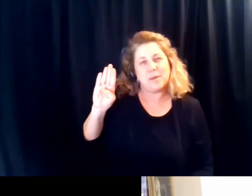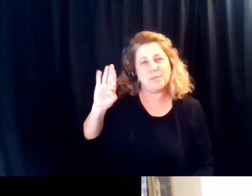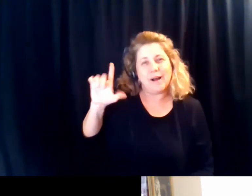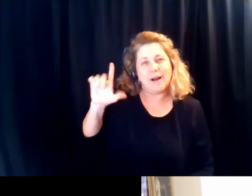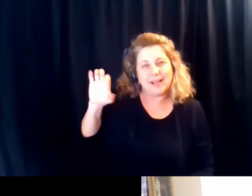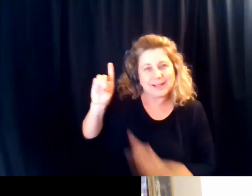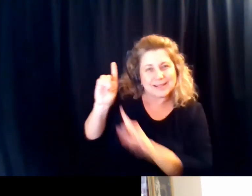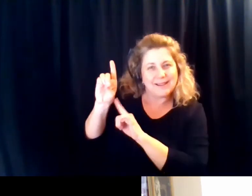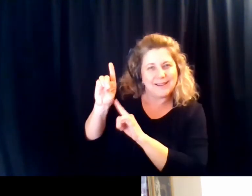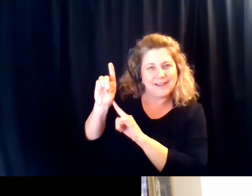On it disappeared.